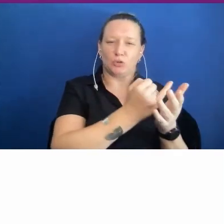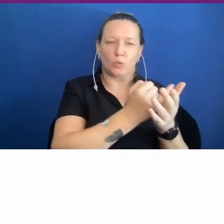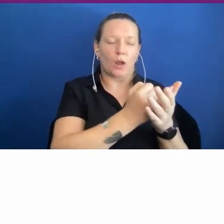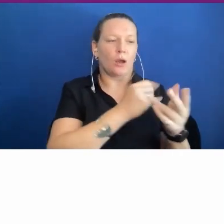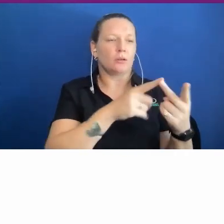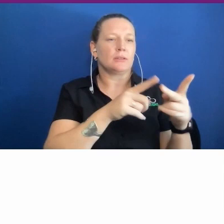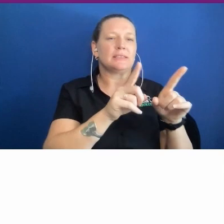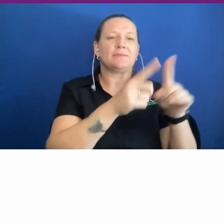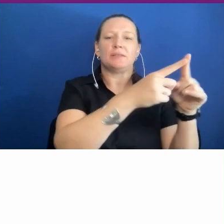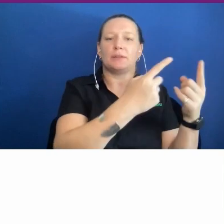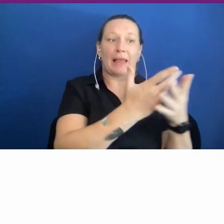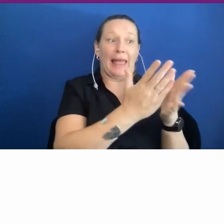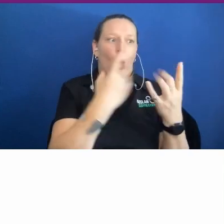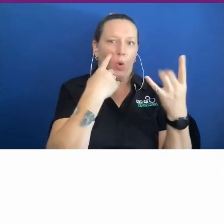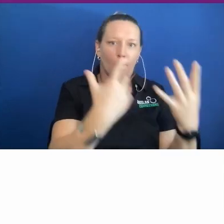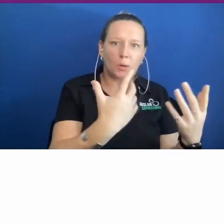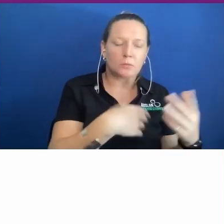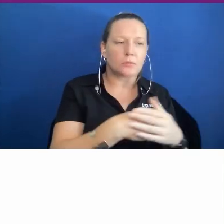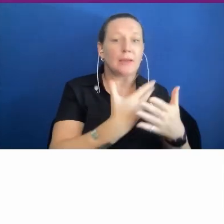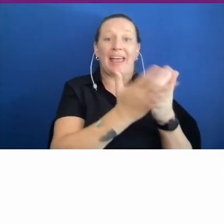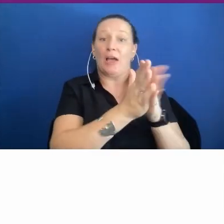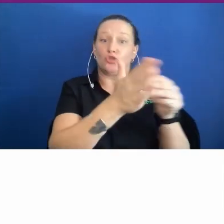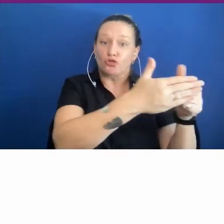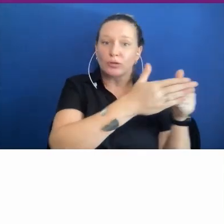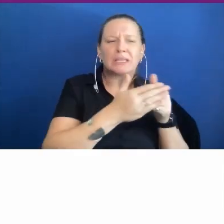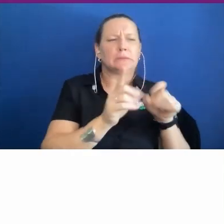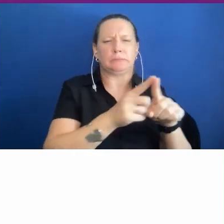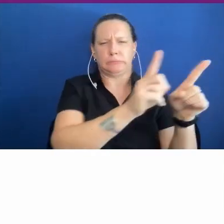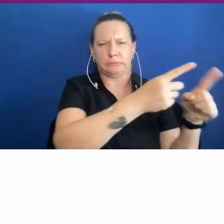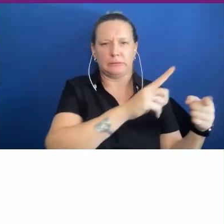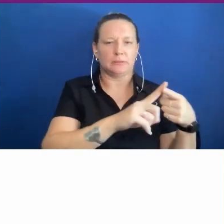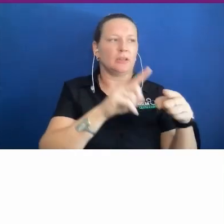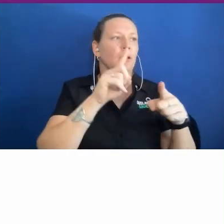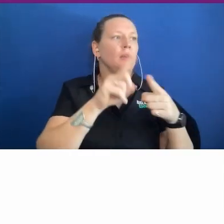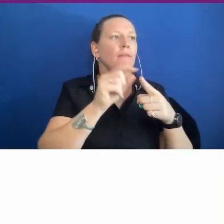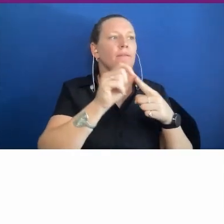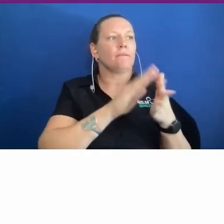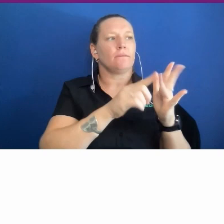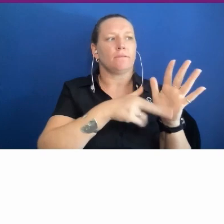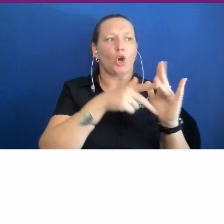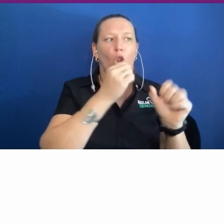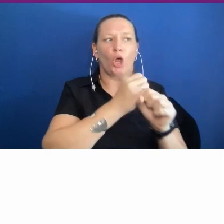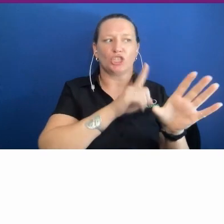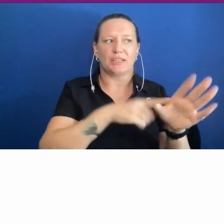how easily we can treat them. So phonological issues and articulation disorders, for example,